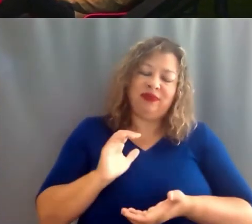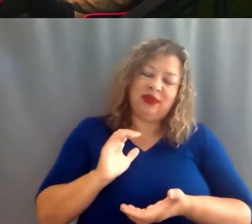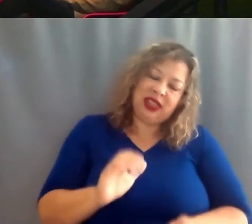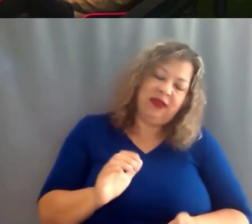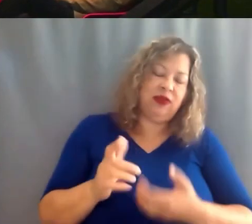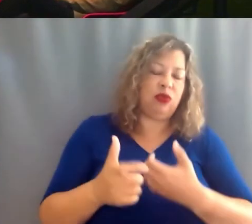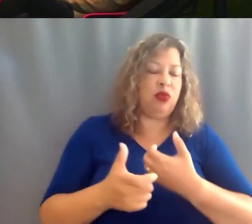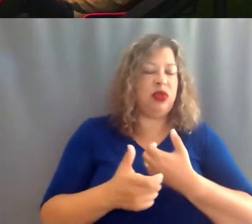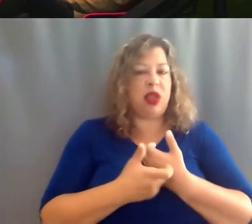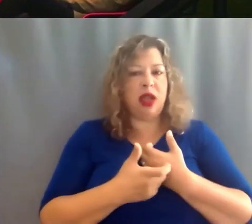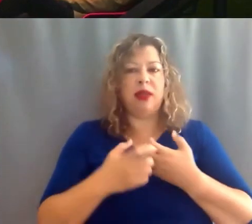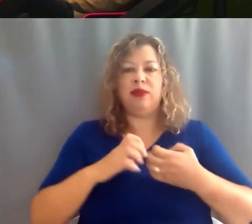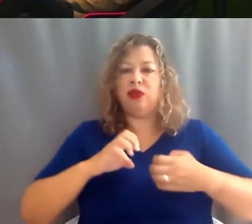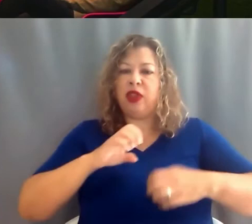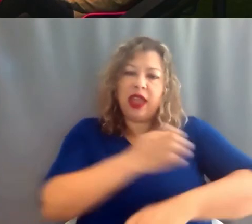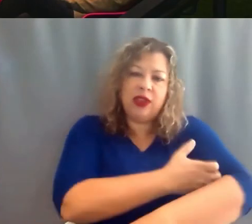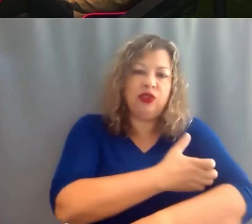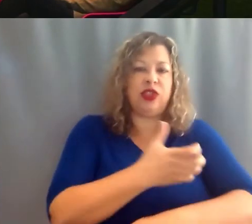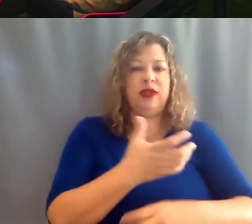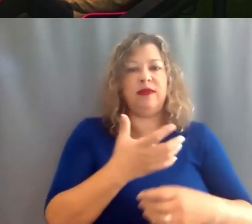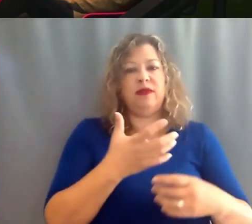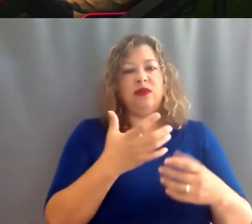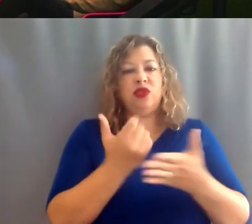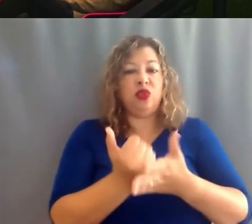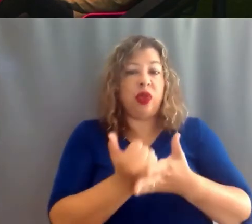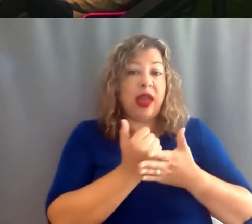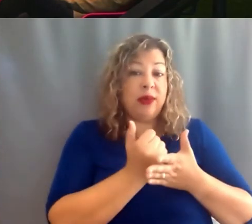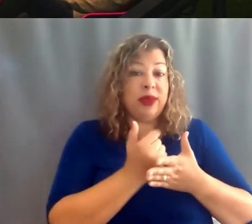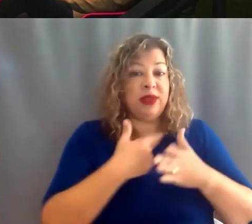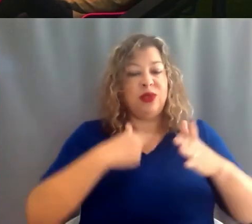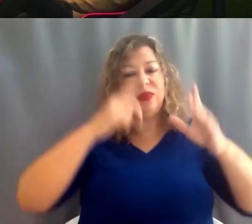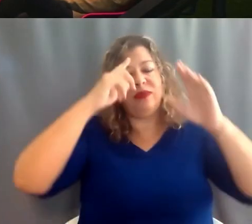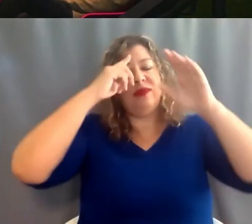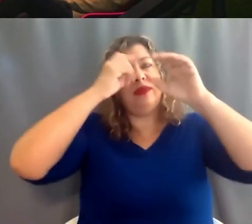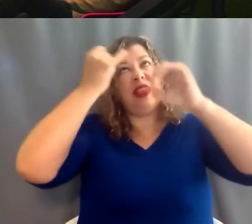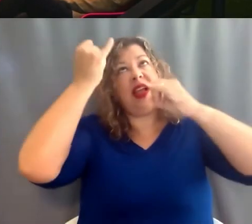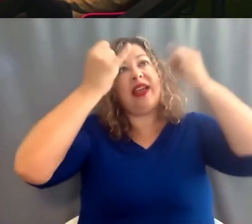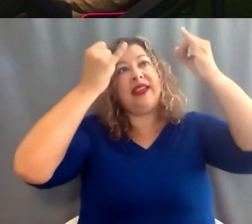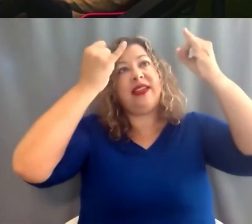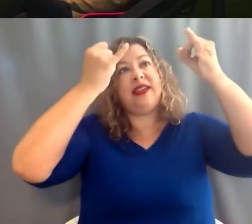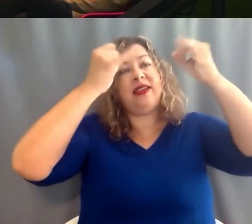To help me to bring an idea to fruition, how deeply,